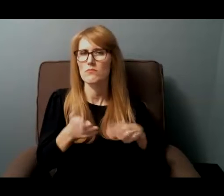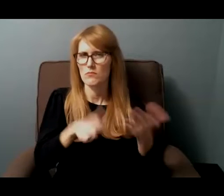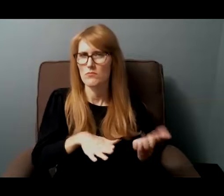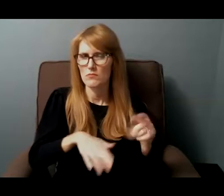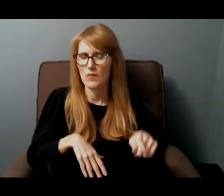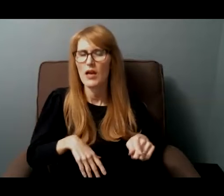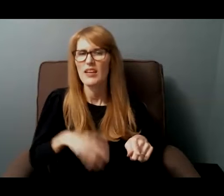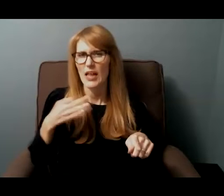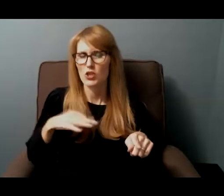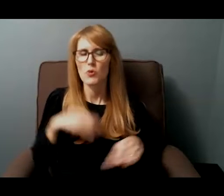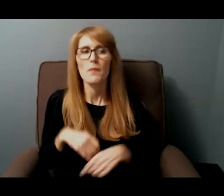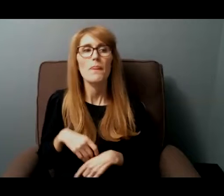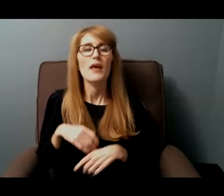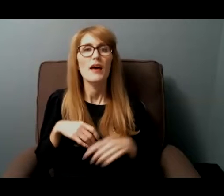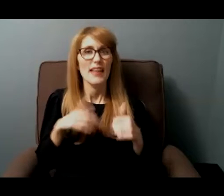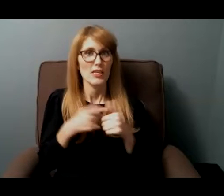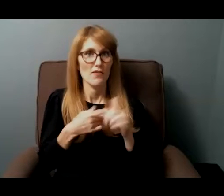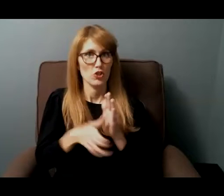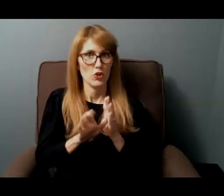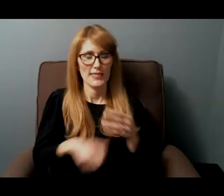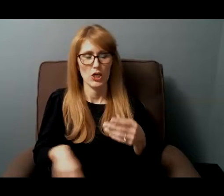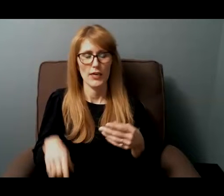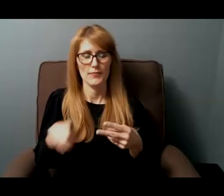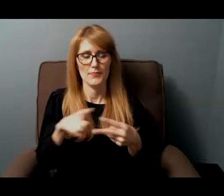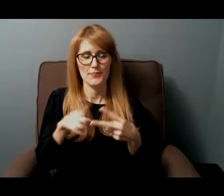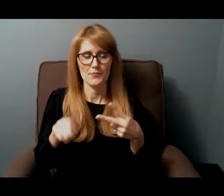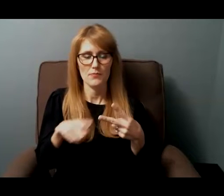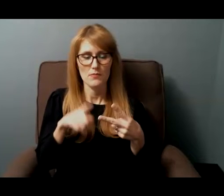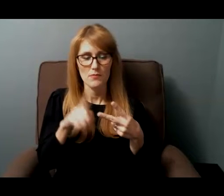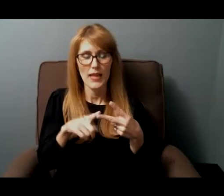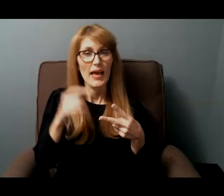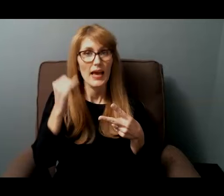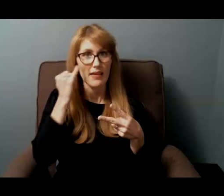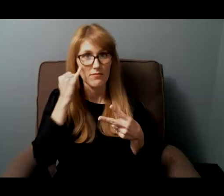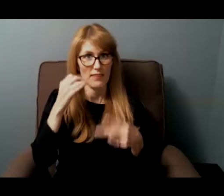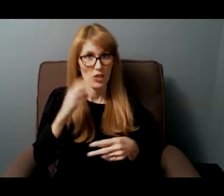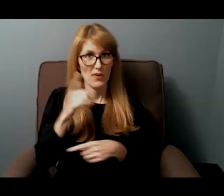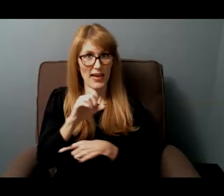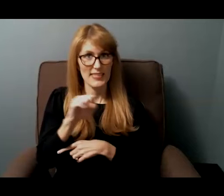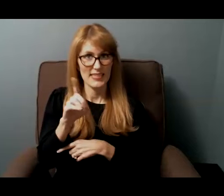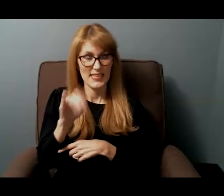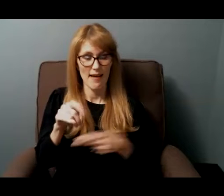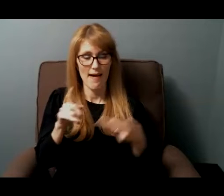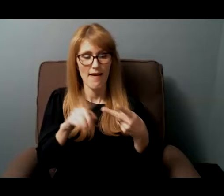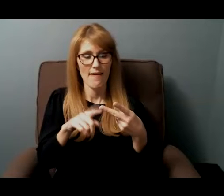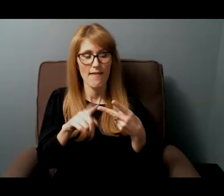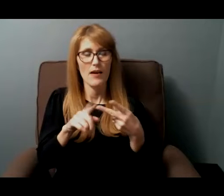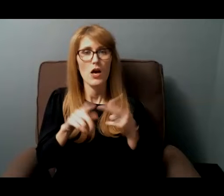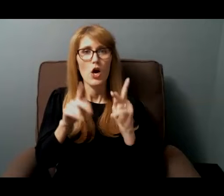The second is, to be eligible for SSDI, is that the person must have worked and reached what's